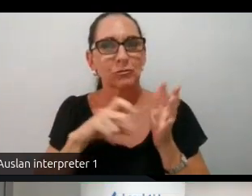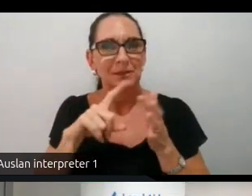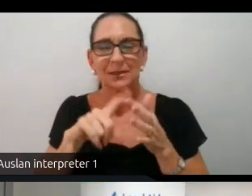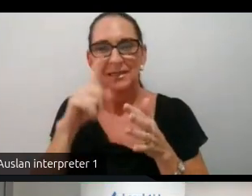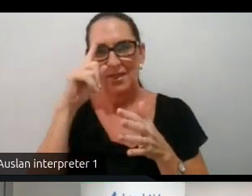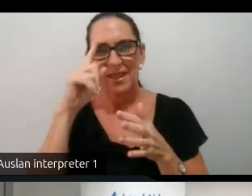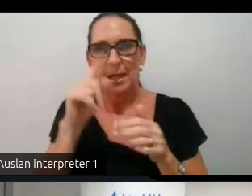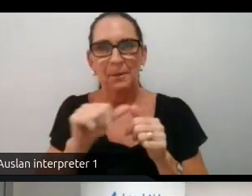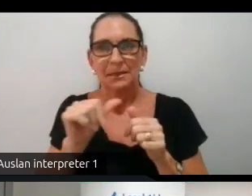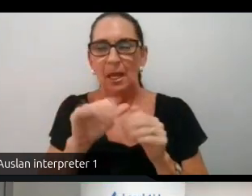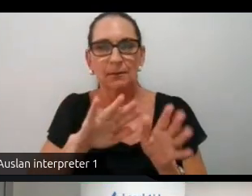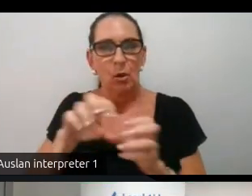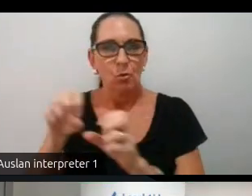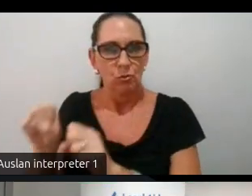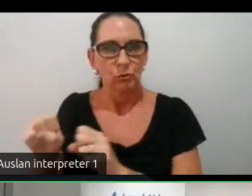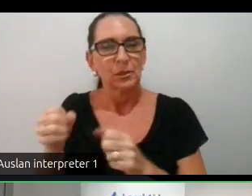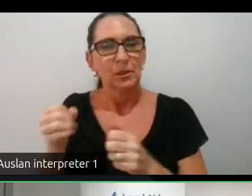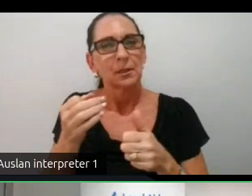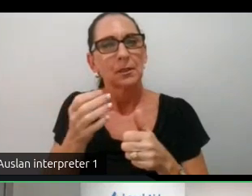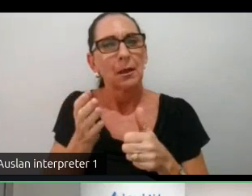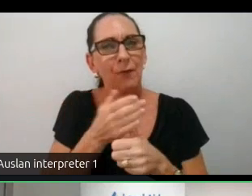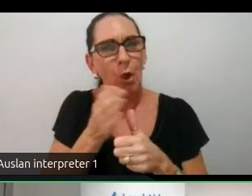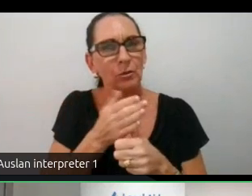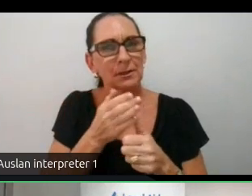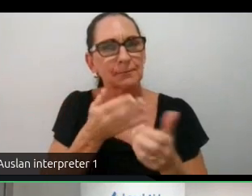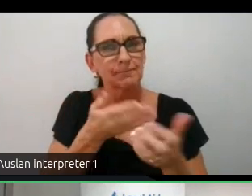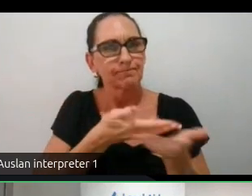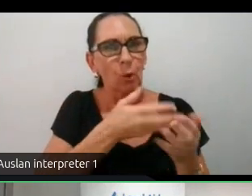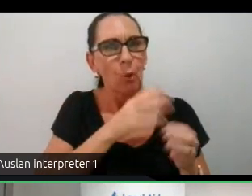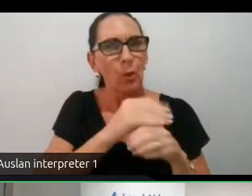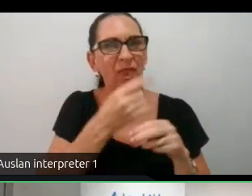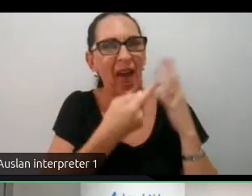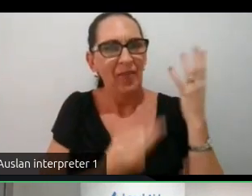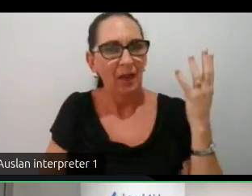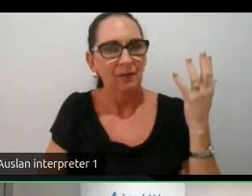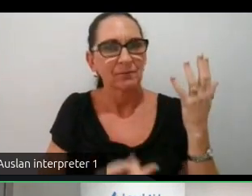all the other legal issues we see when we're helping people with insurance. That's right. Well,